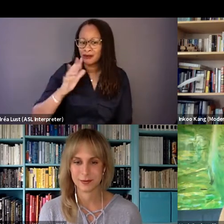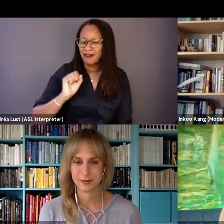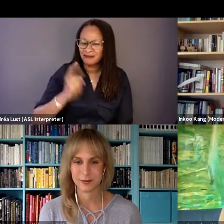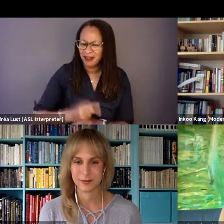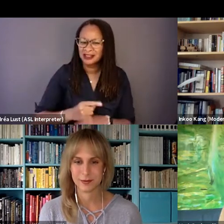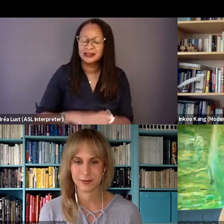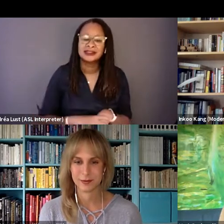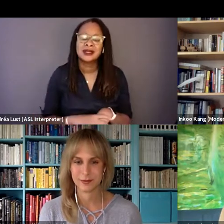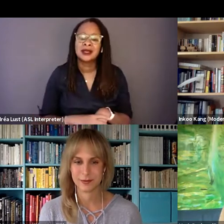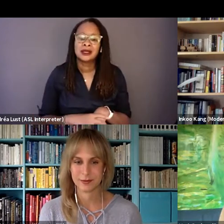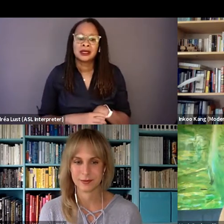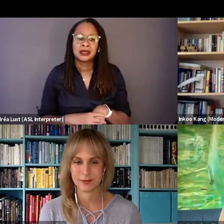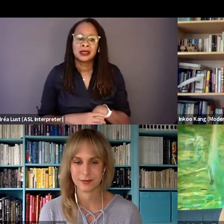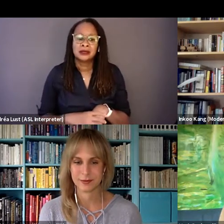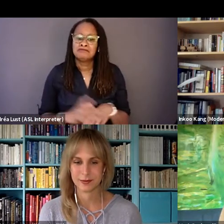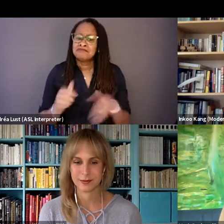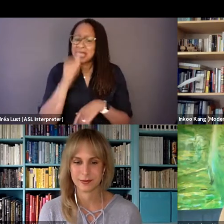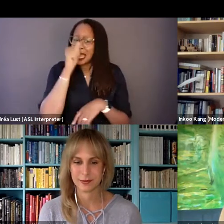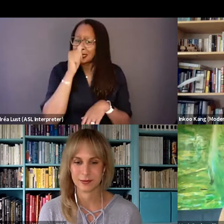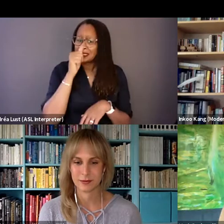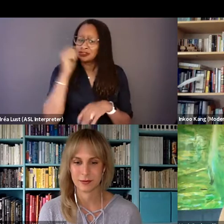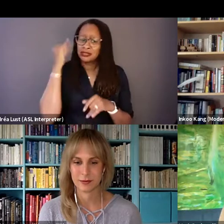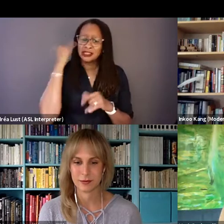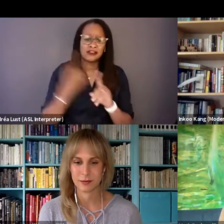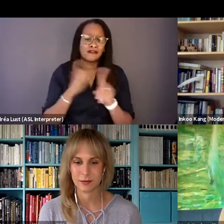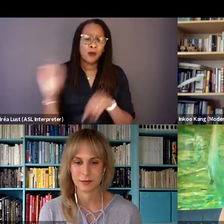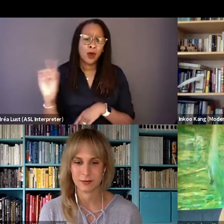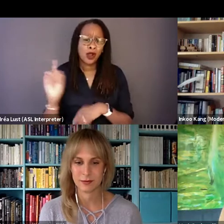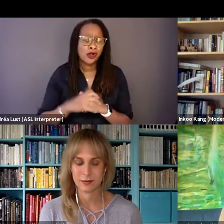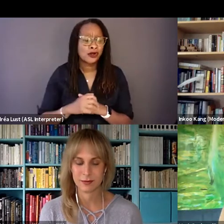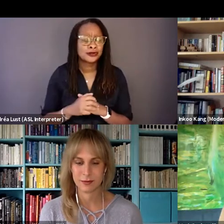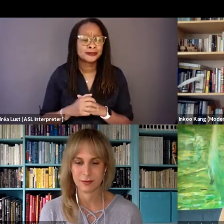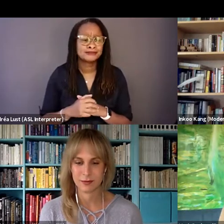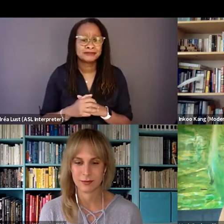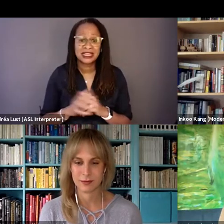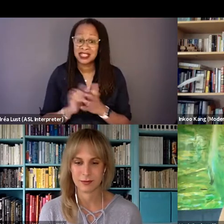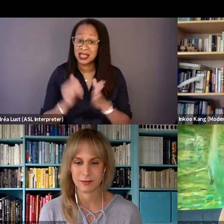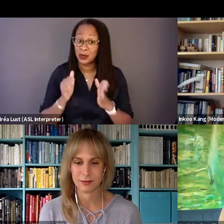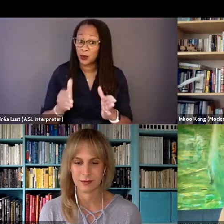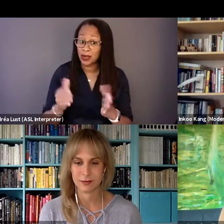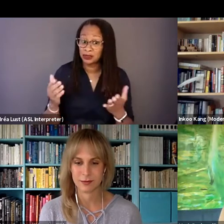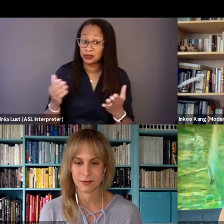Where did this animation idea come from, and was that sort of like a way to work around recreations?